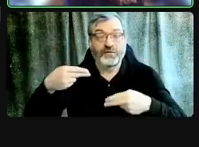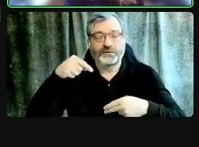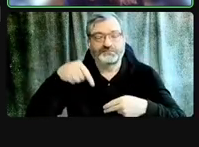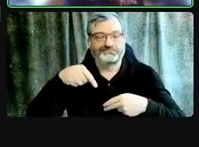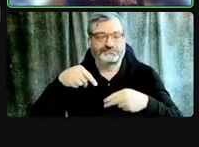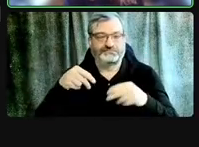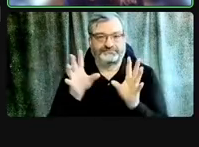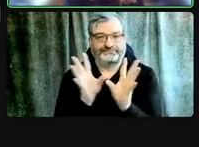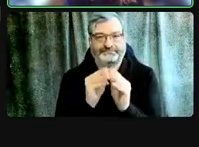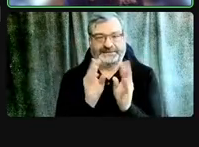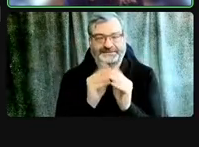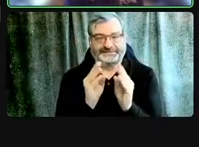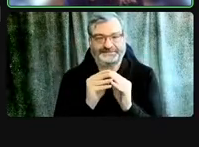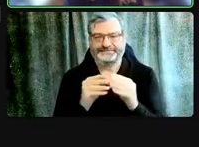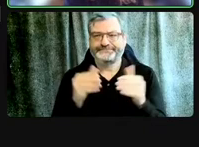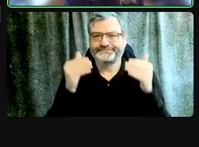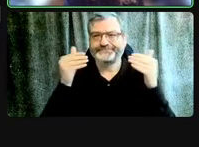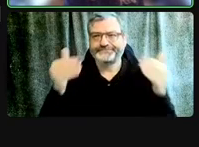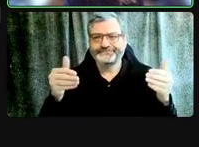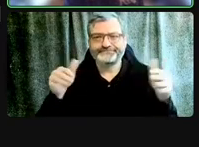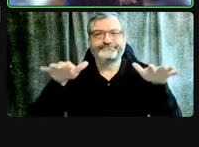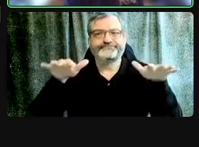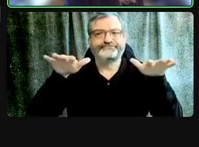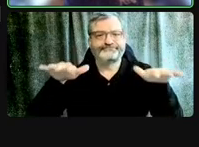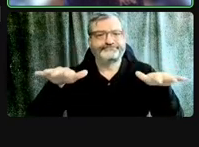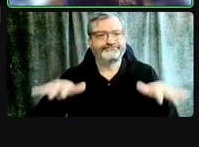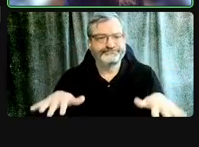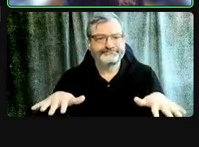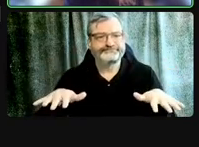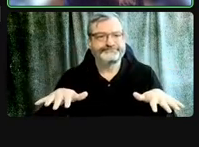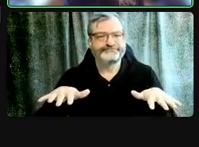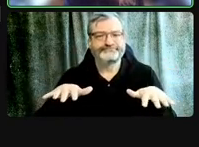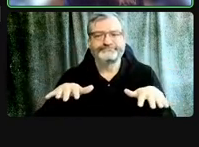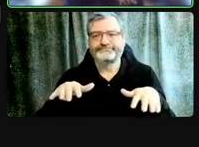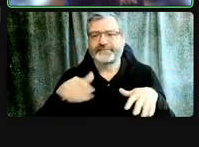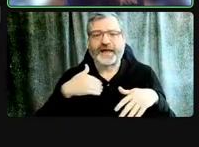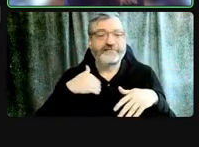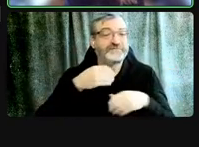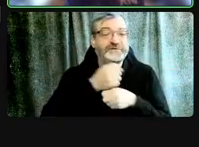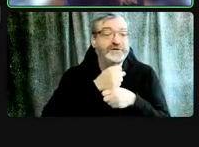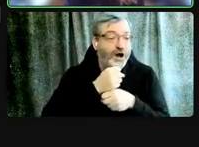Go ahead and get yourself situated with some coffee, water.